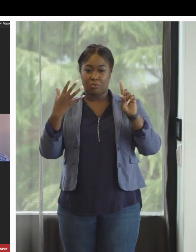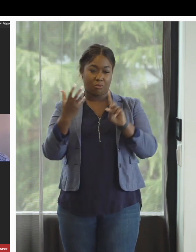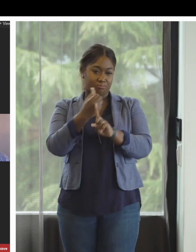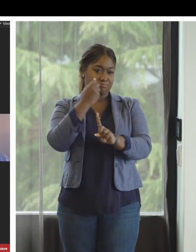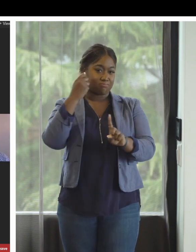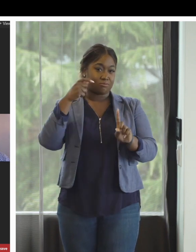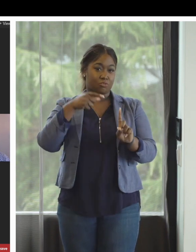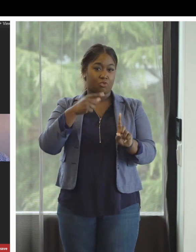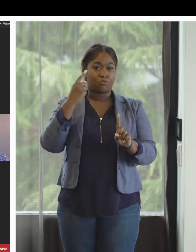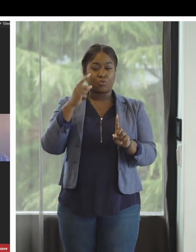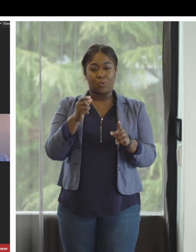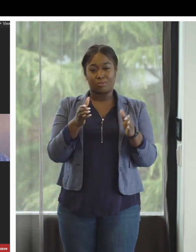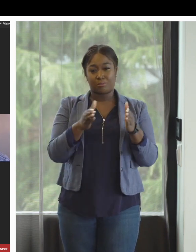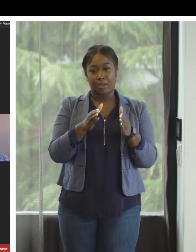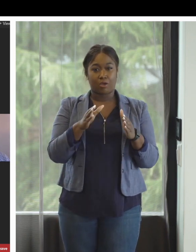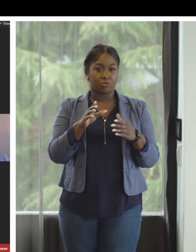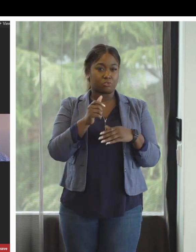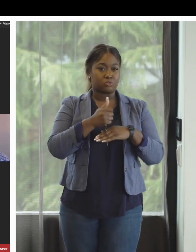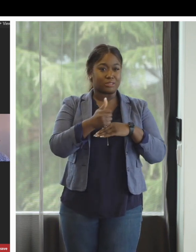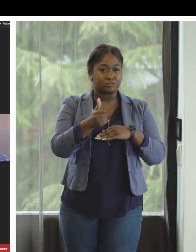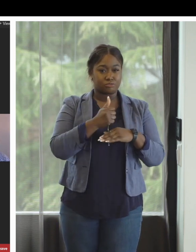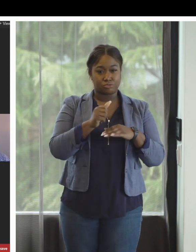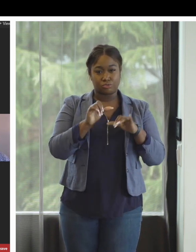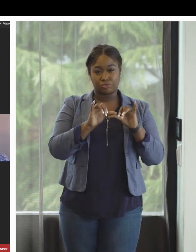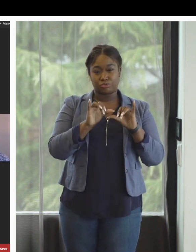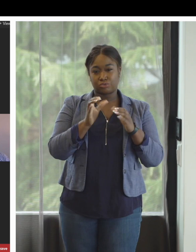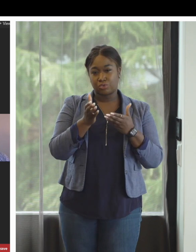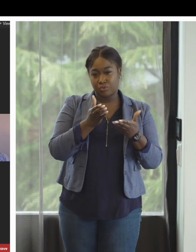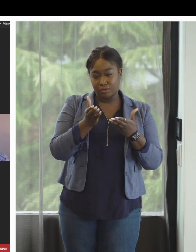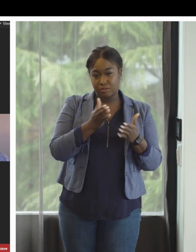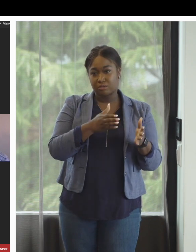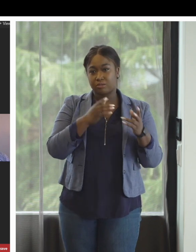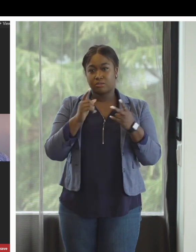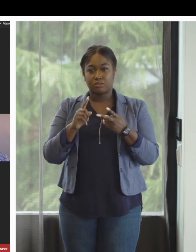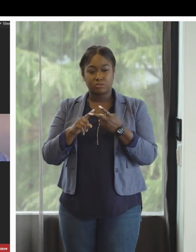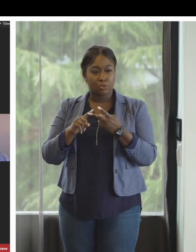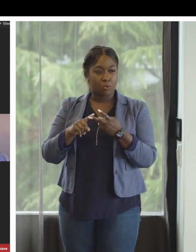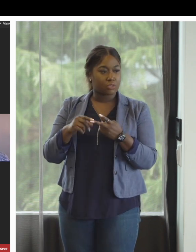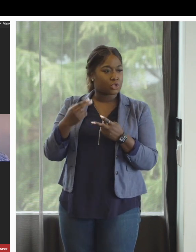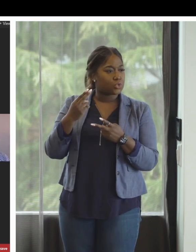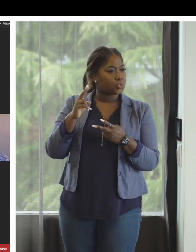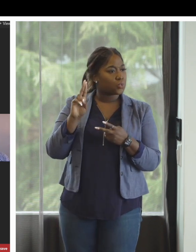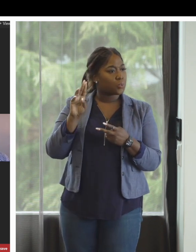microtransit services is available to all users to all